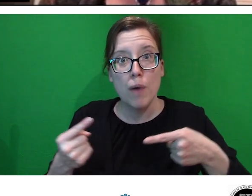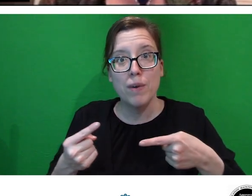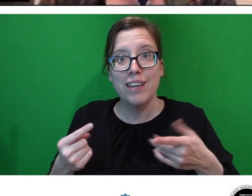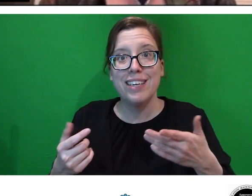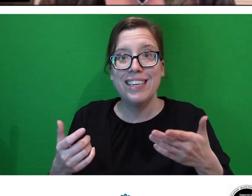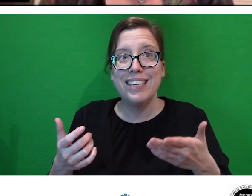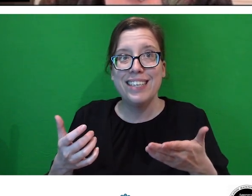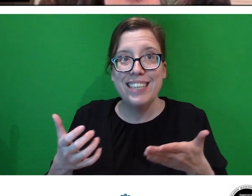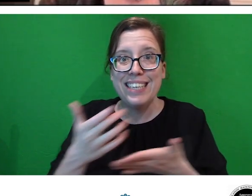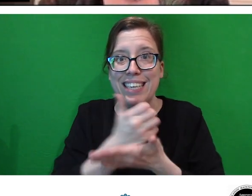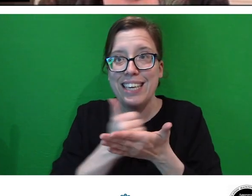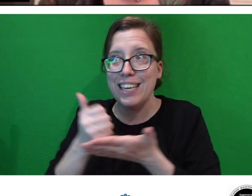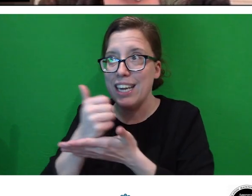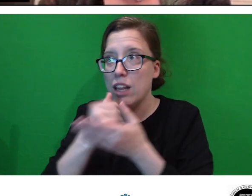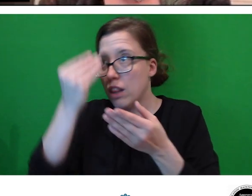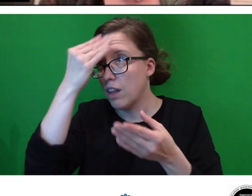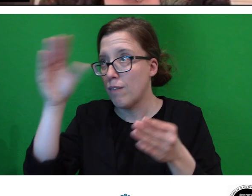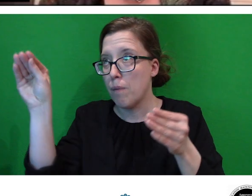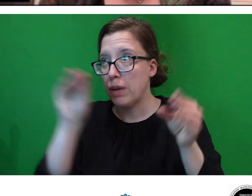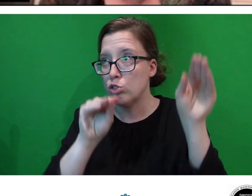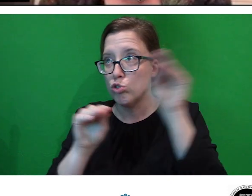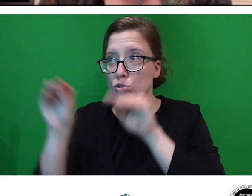Because it's about access and information